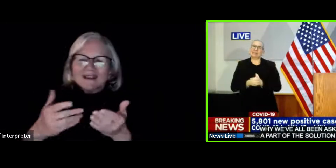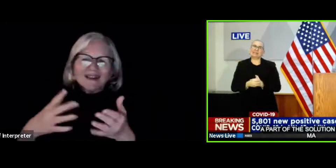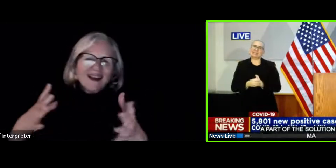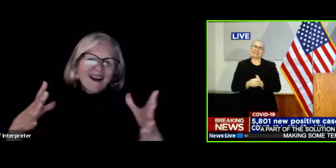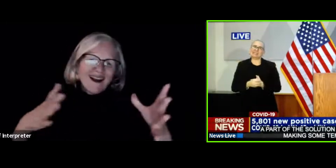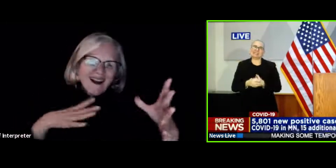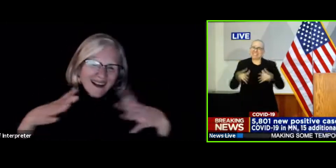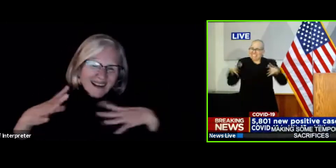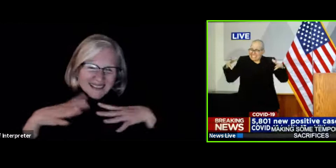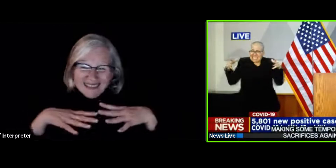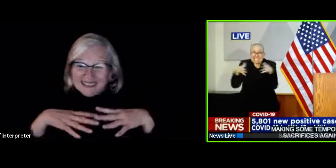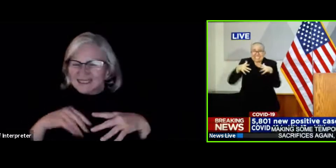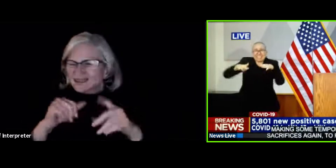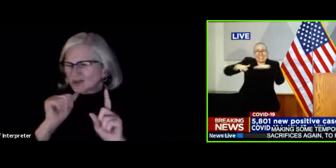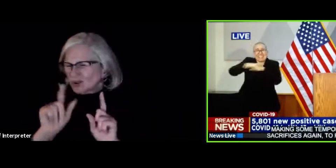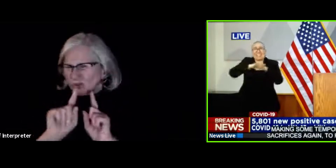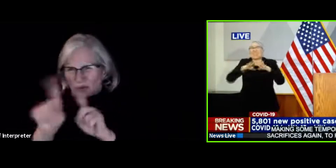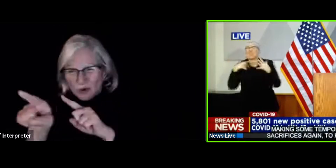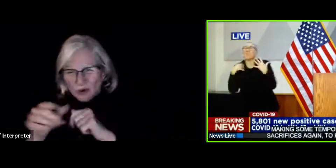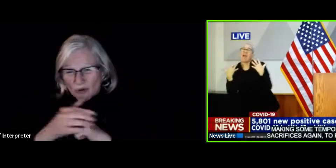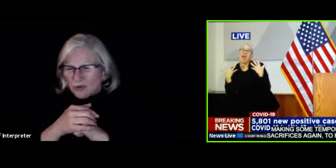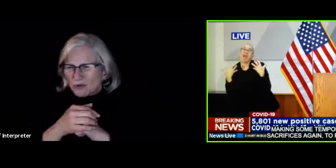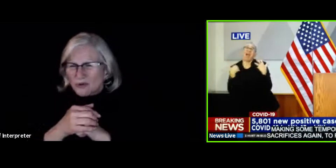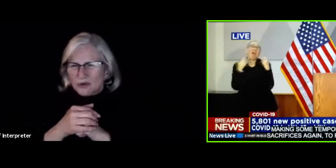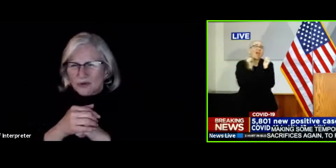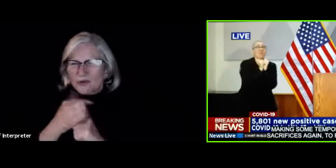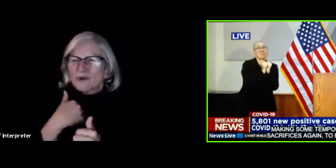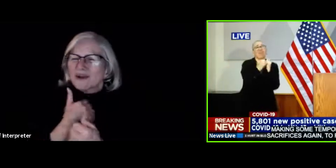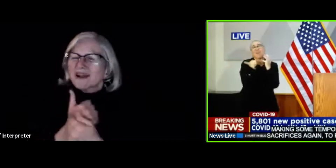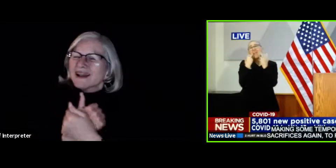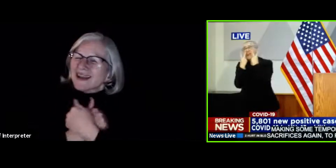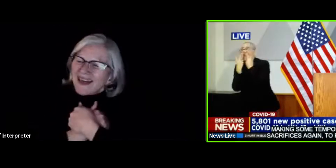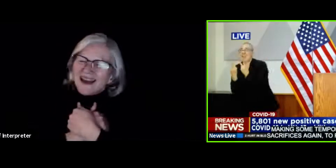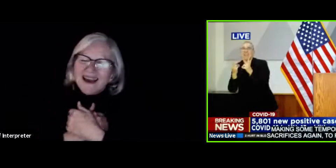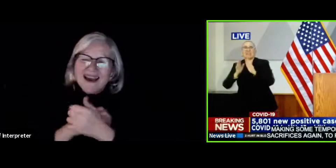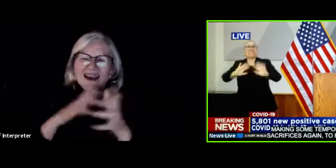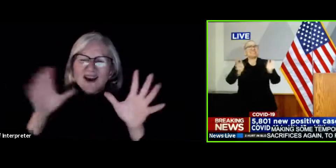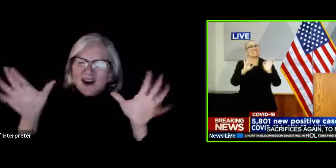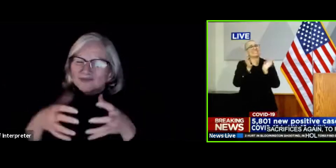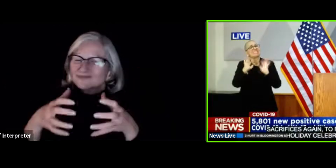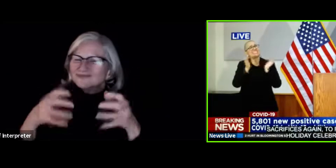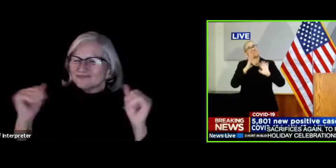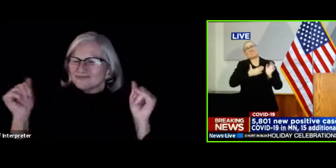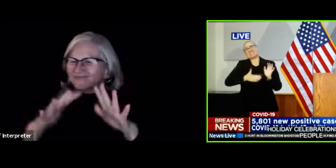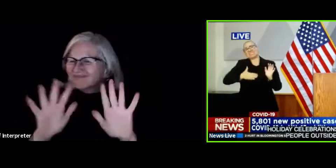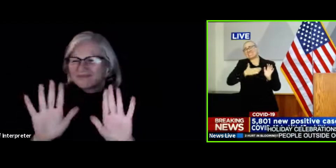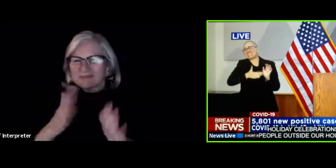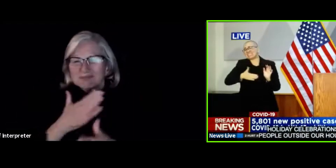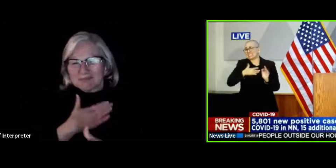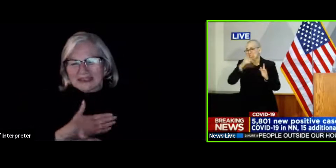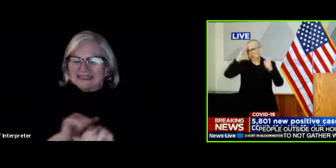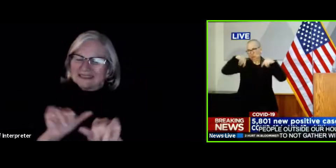SETTINGS WE LOVE TO VISIT, AND WE KNOW THAT THIS IS NOT EASY BUT IT IS SO NECESSARY FOR US TO TURN THE TIDE AND